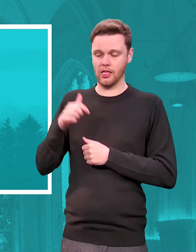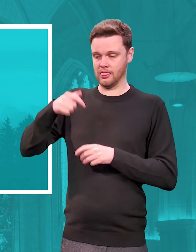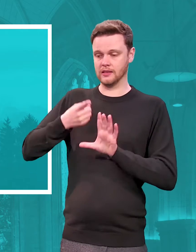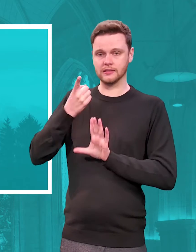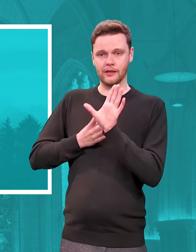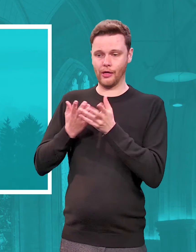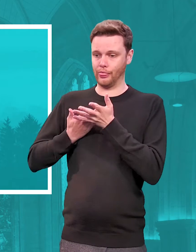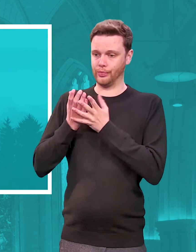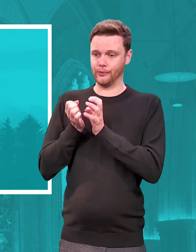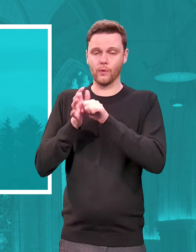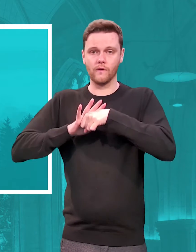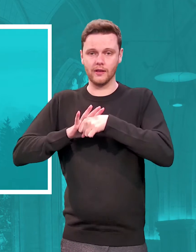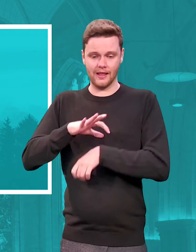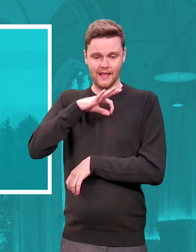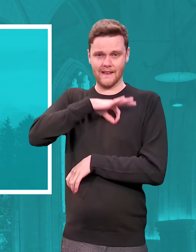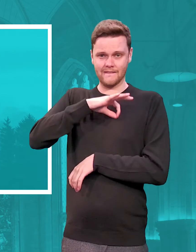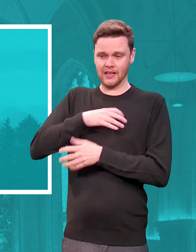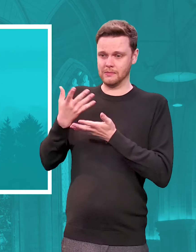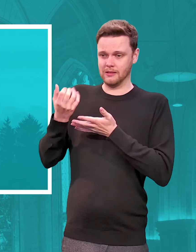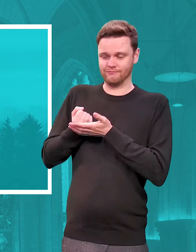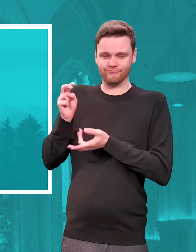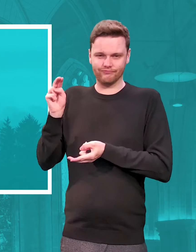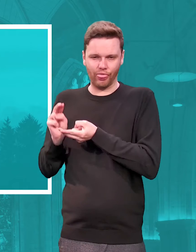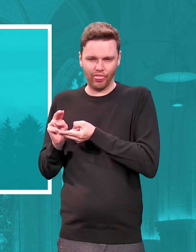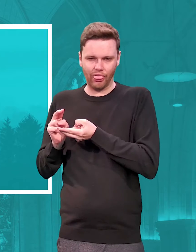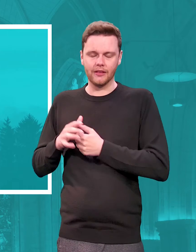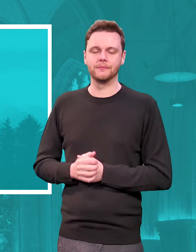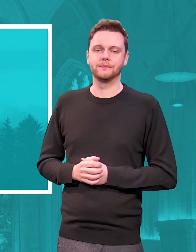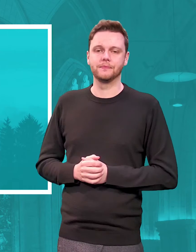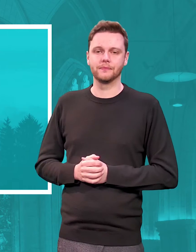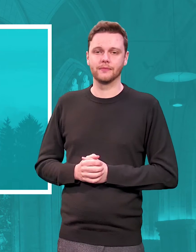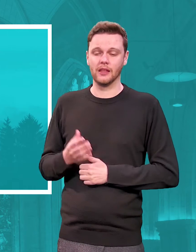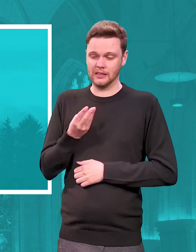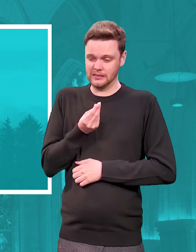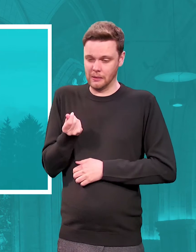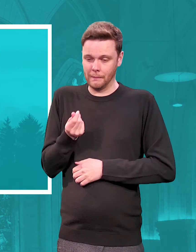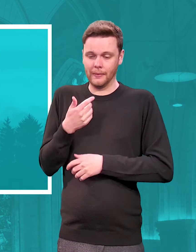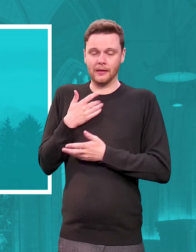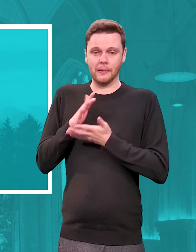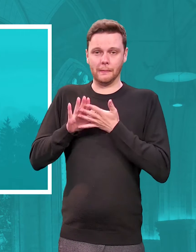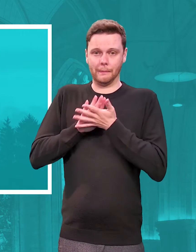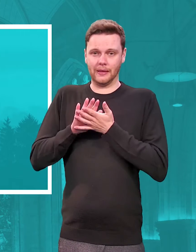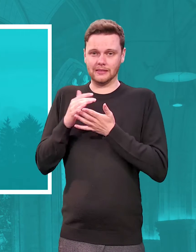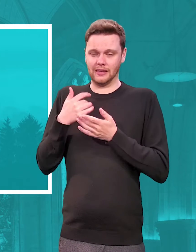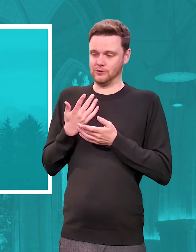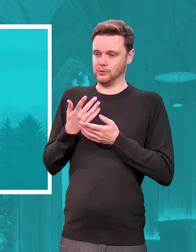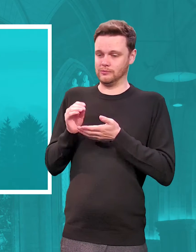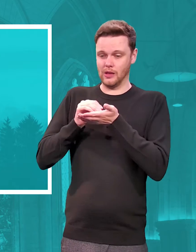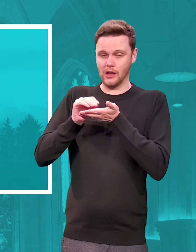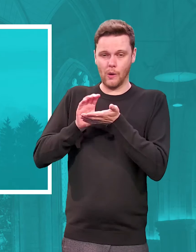investment income has been somewhat reduced, and in a few cases, consequently we have had to trim the scale of awards made.